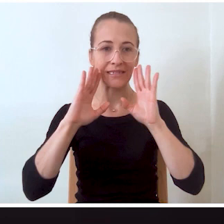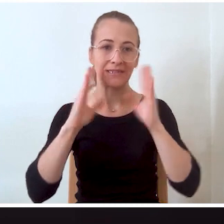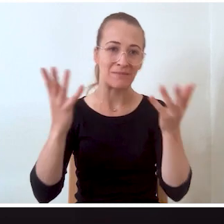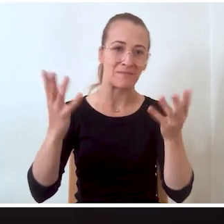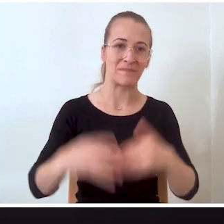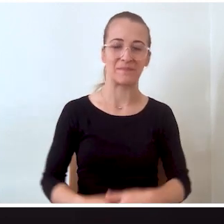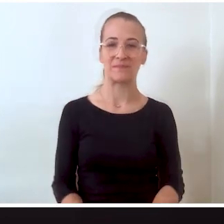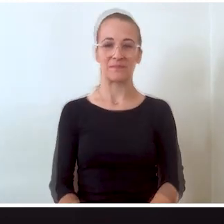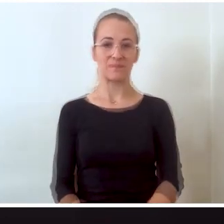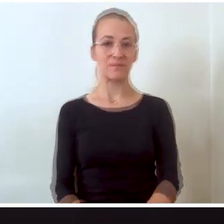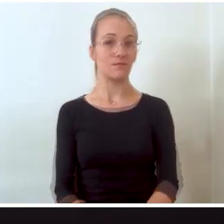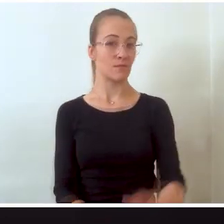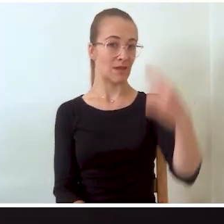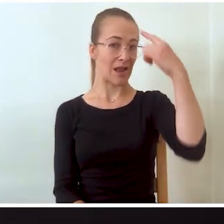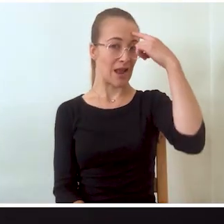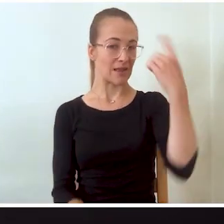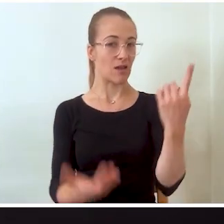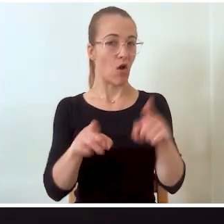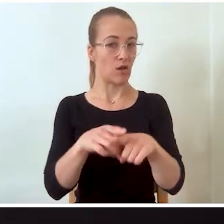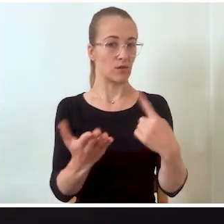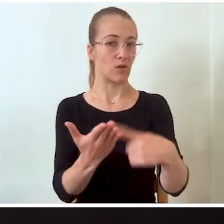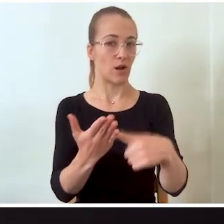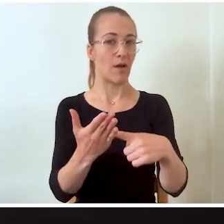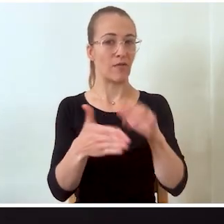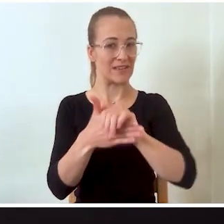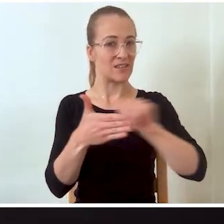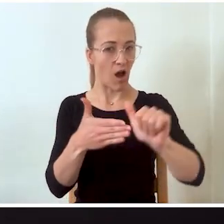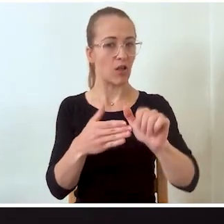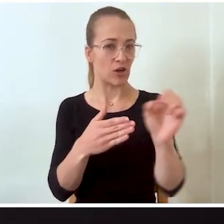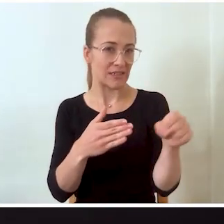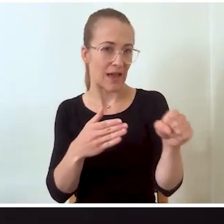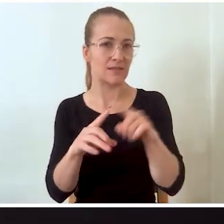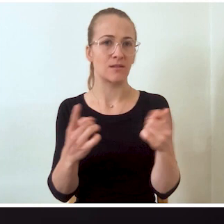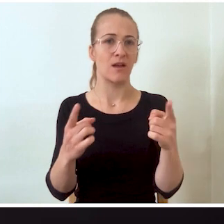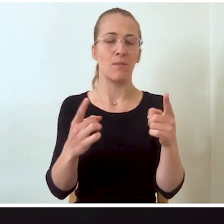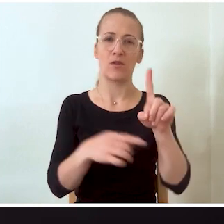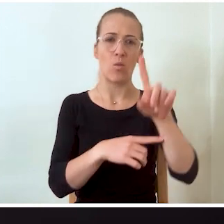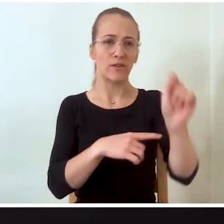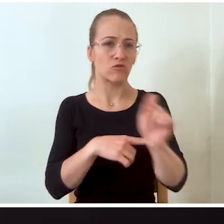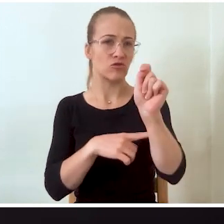Well, and I think, you know, not even talking about the dollar amount. We can talk about the trillion dollar buying power,